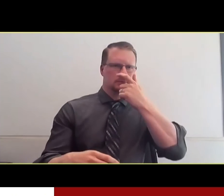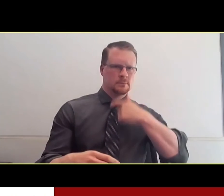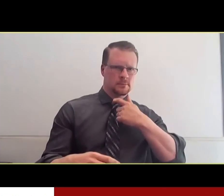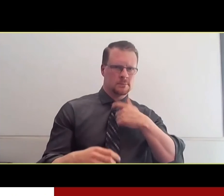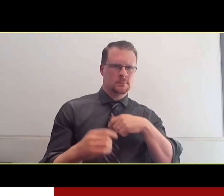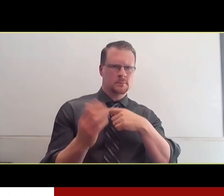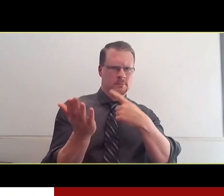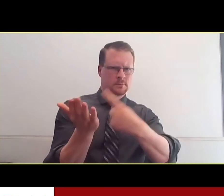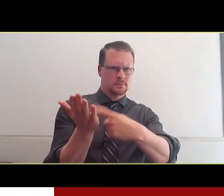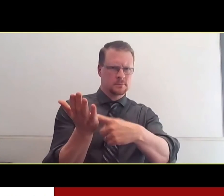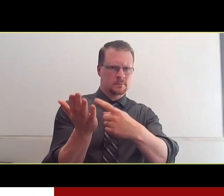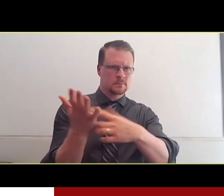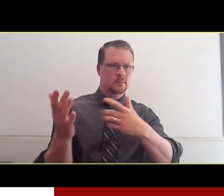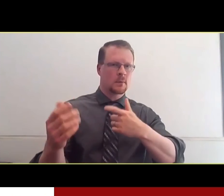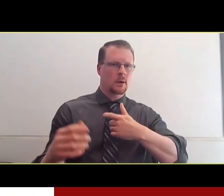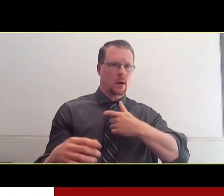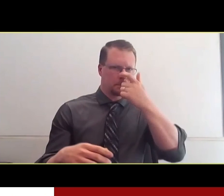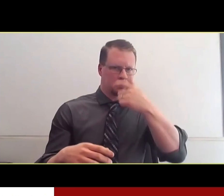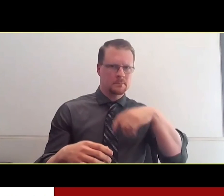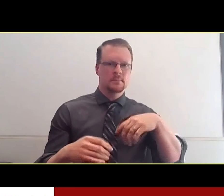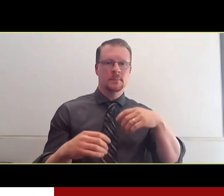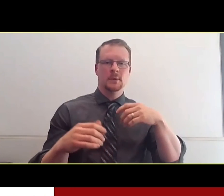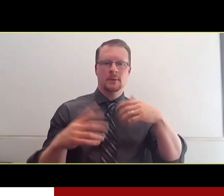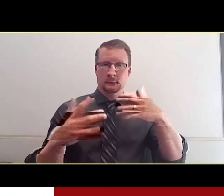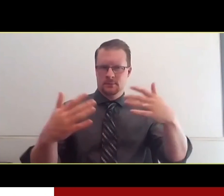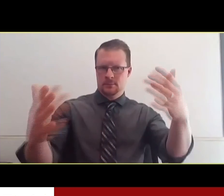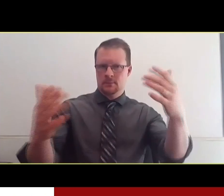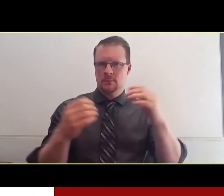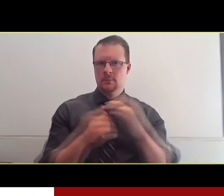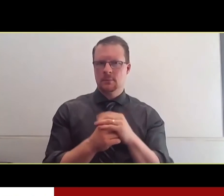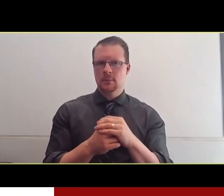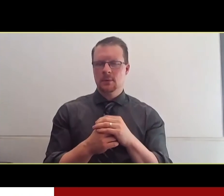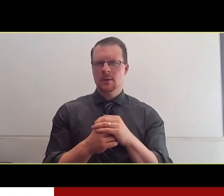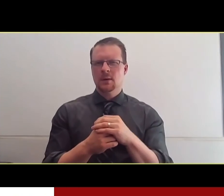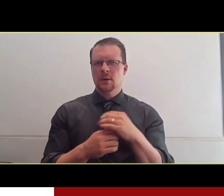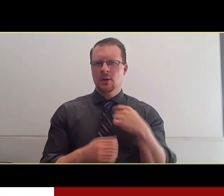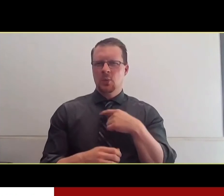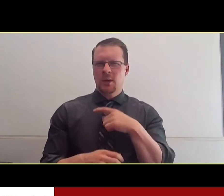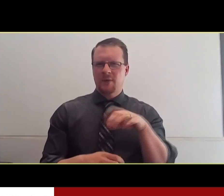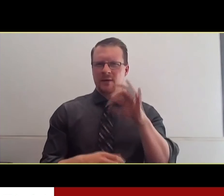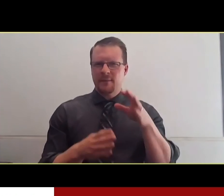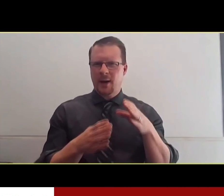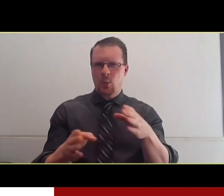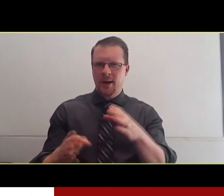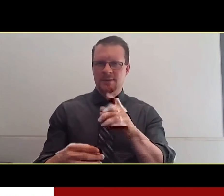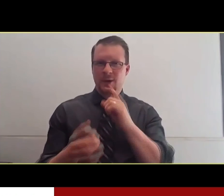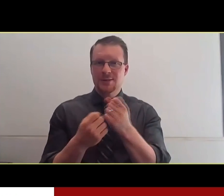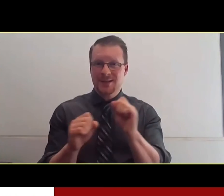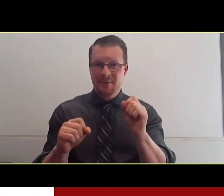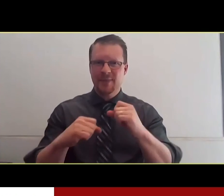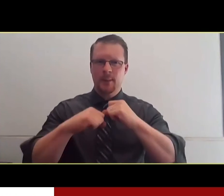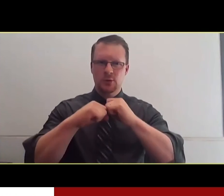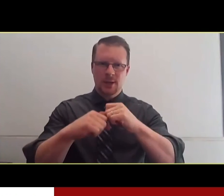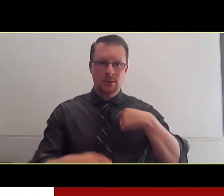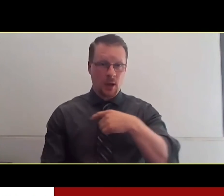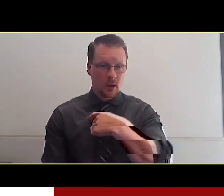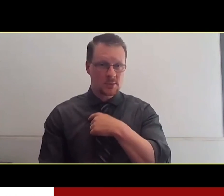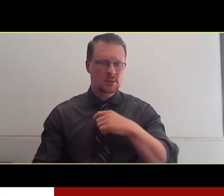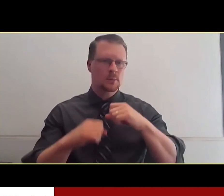from colleagues who've been pulled down their masks to have a discussion. There are variety of different things so we're